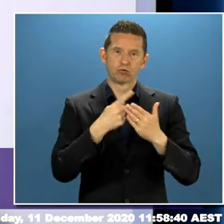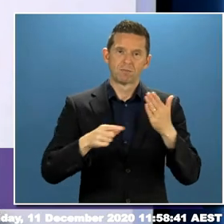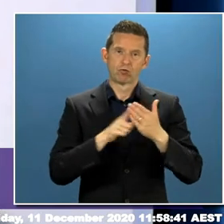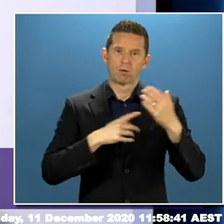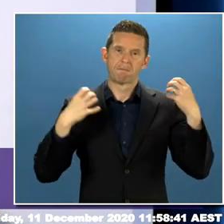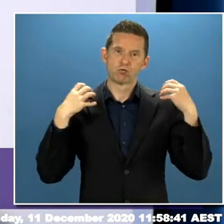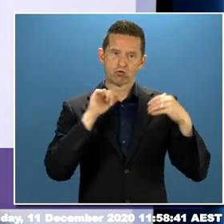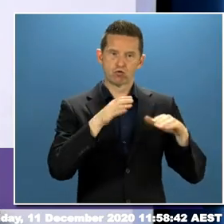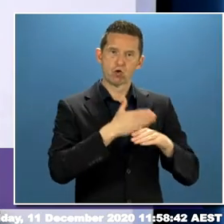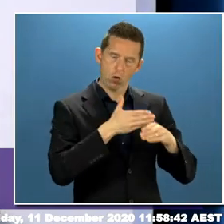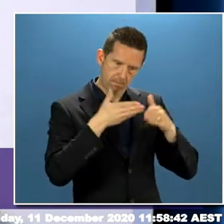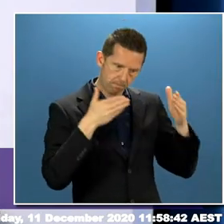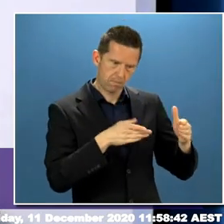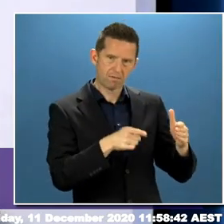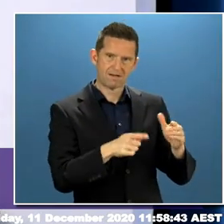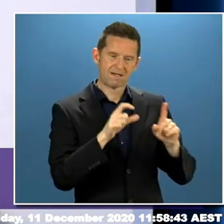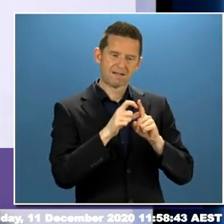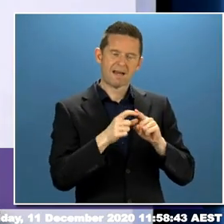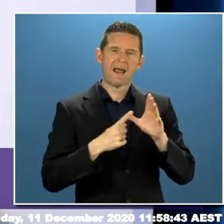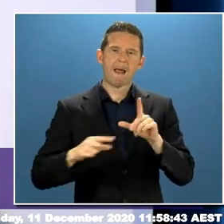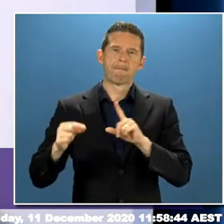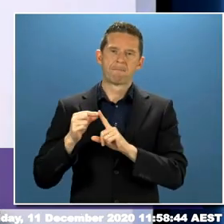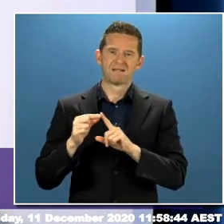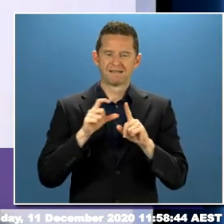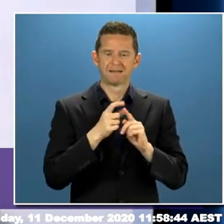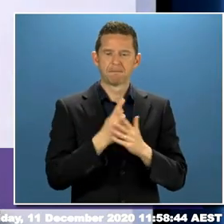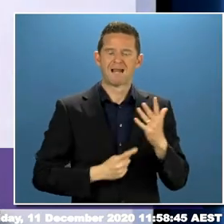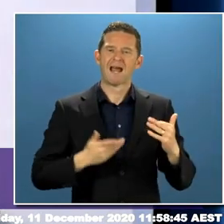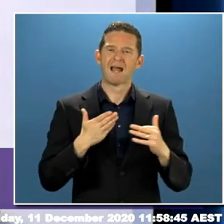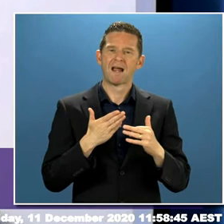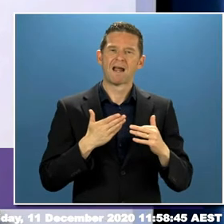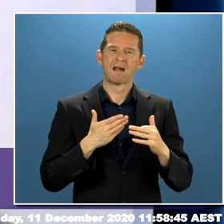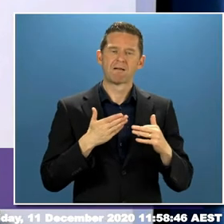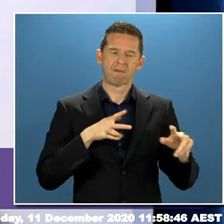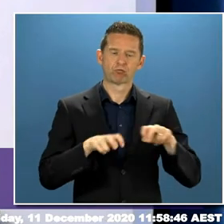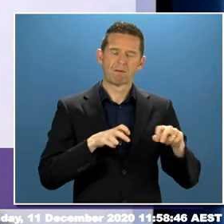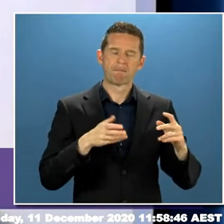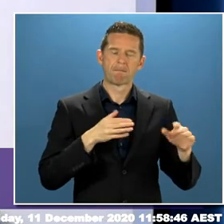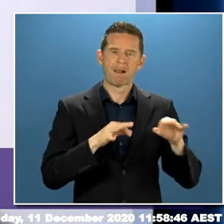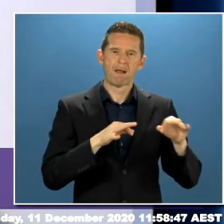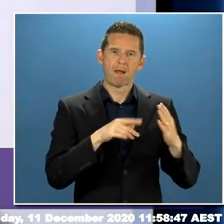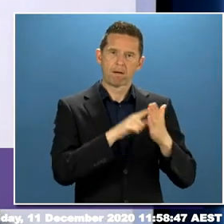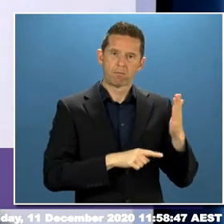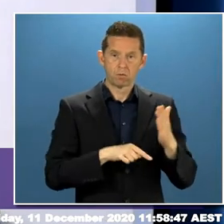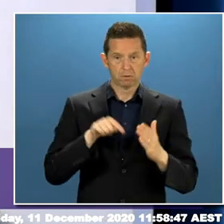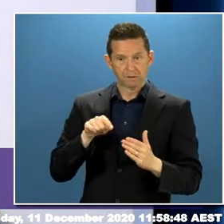Yes. So can I perhaps just go directly to the action plan. Zack, this is something that you do.